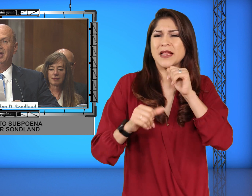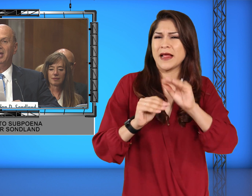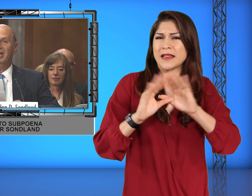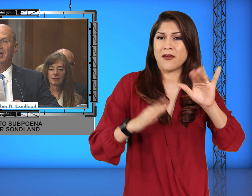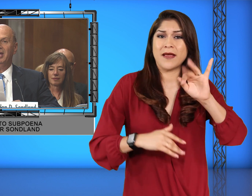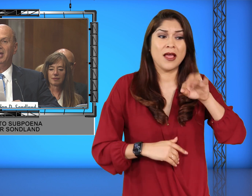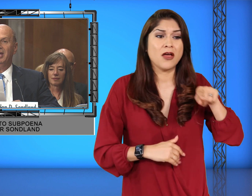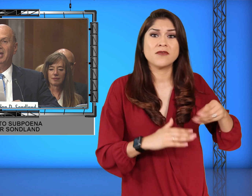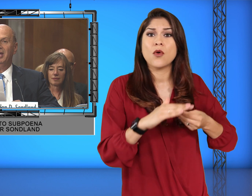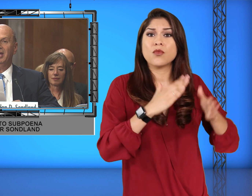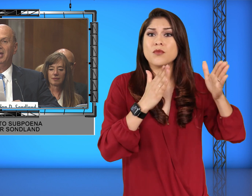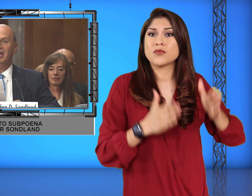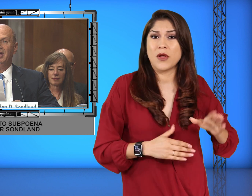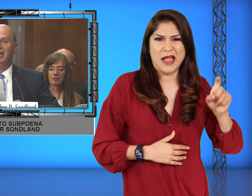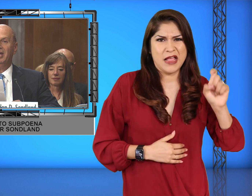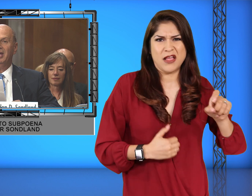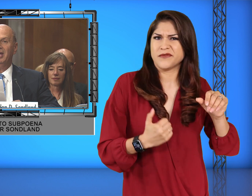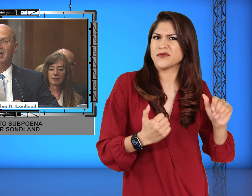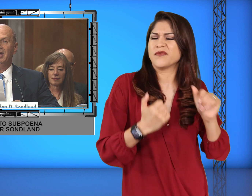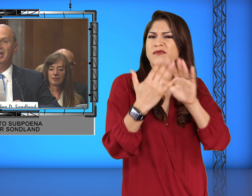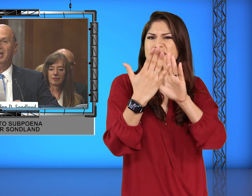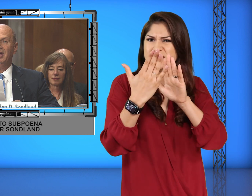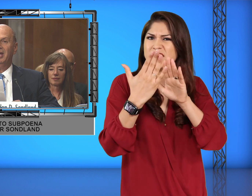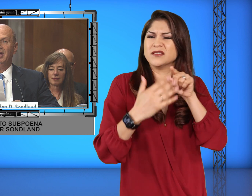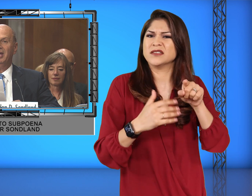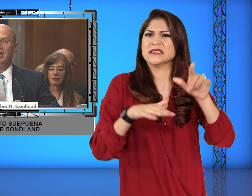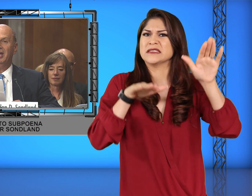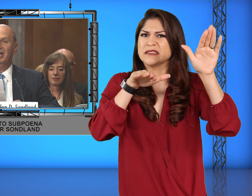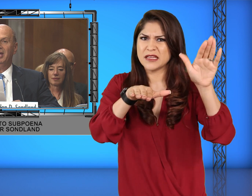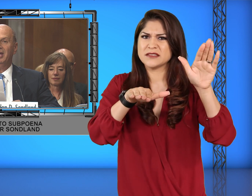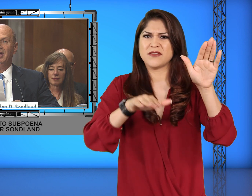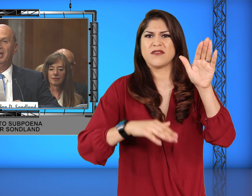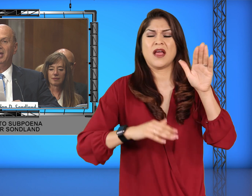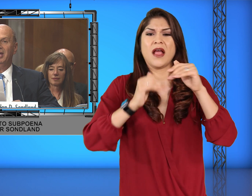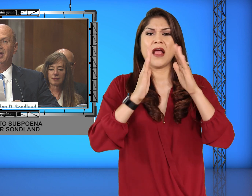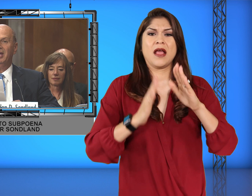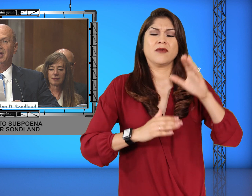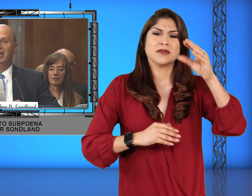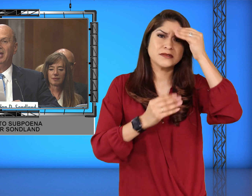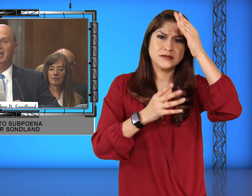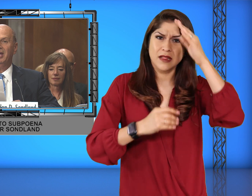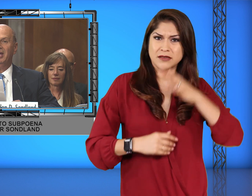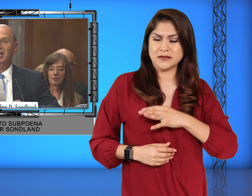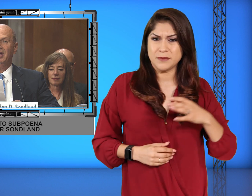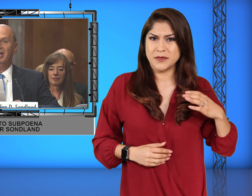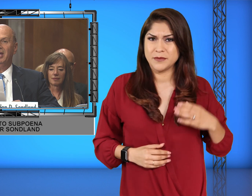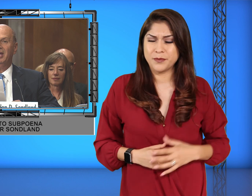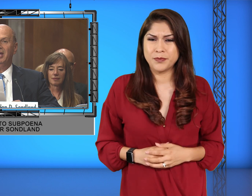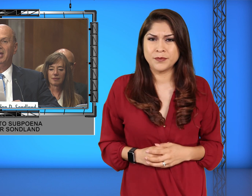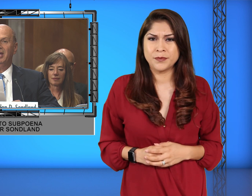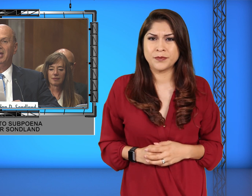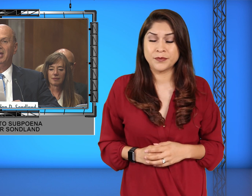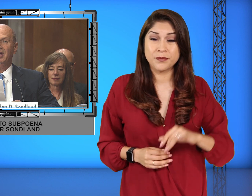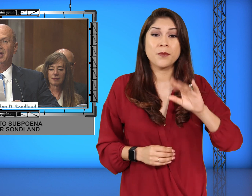It's still not clear if the whistleblower will end up talking to the House Intelligence Committee.